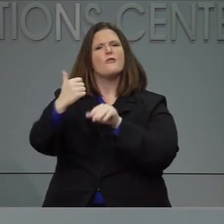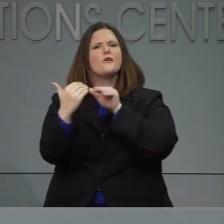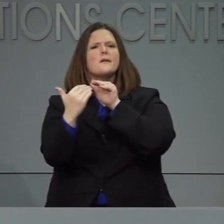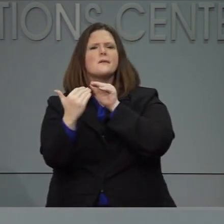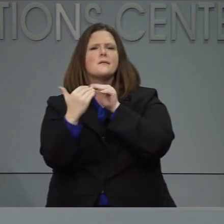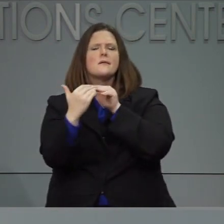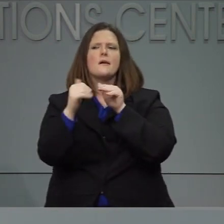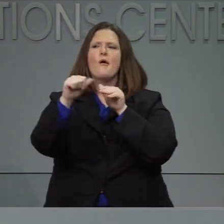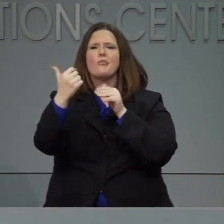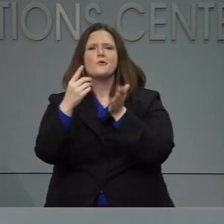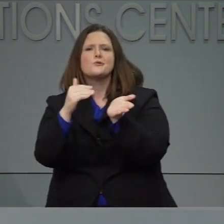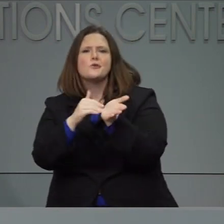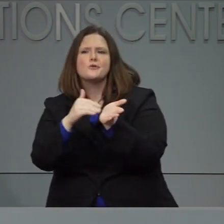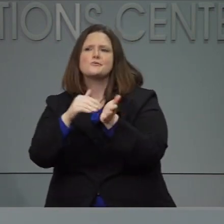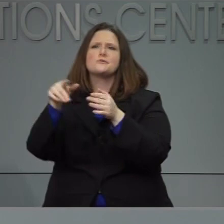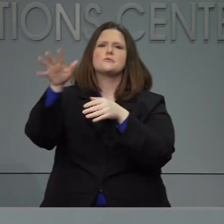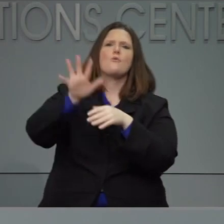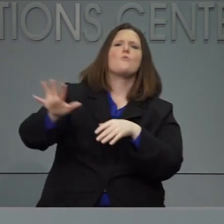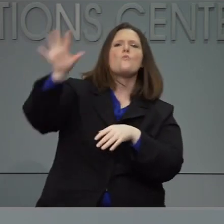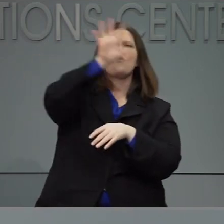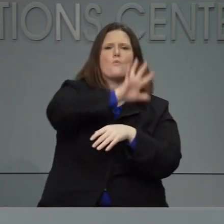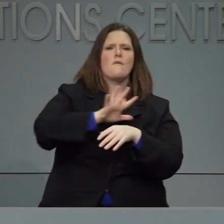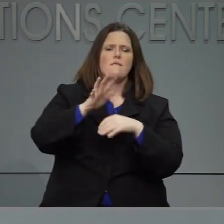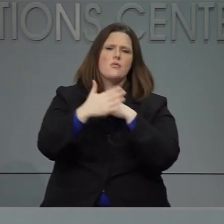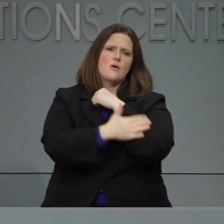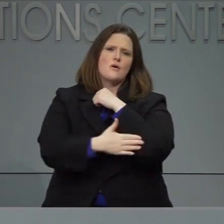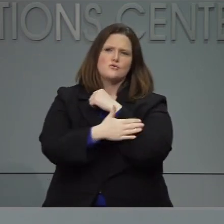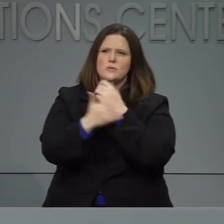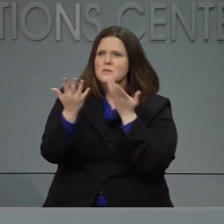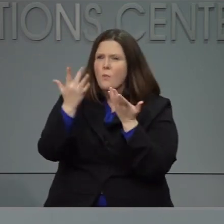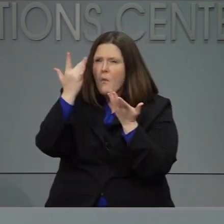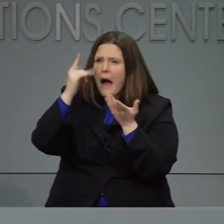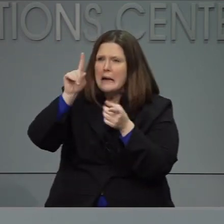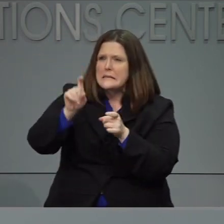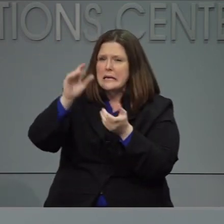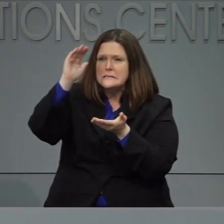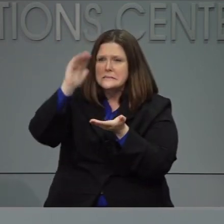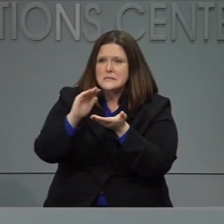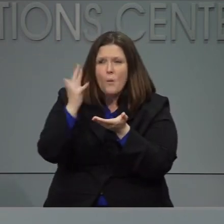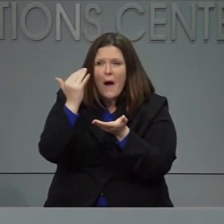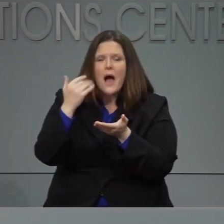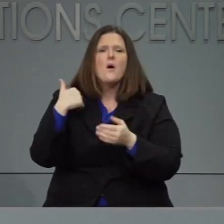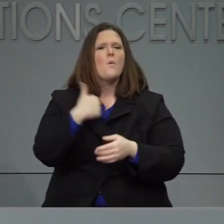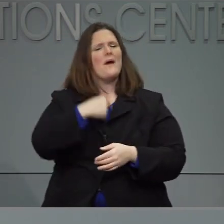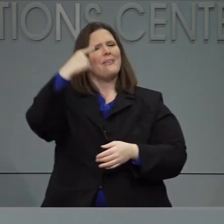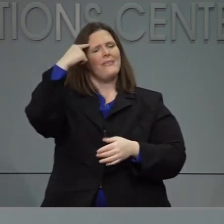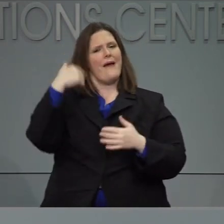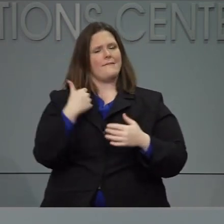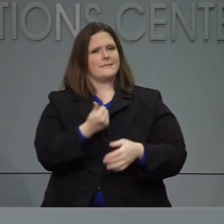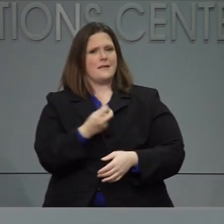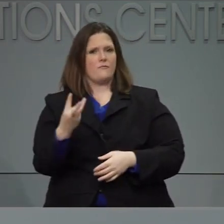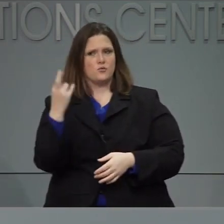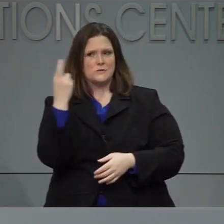AND WE'RE SERVE ALL SEEING A SLOWING. WE THINK IT'S IT'S A NUMBER OF FACTORS WE THINK LESS FOLKS ARE JUST SHOWING UP TO